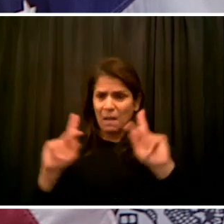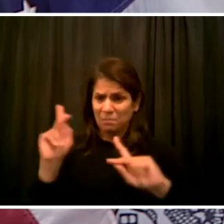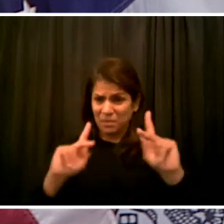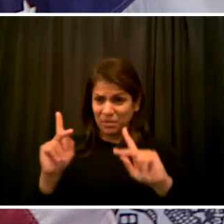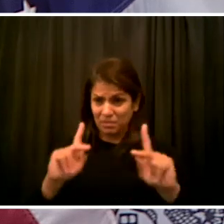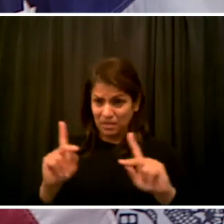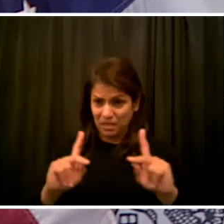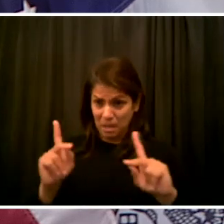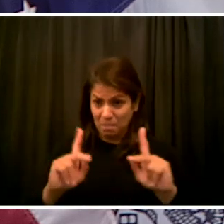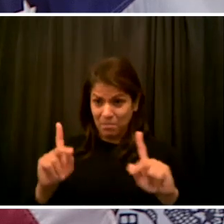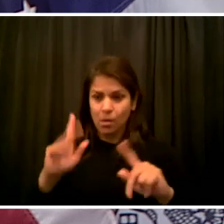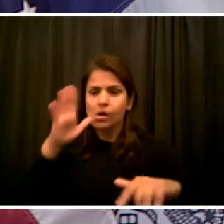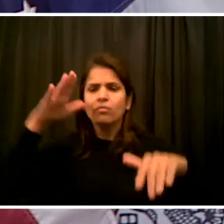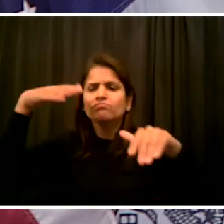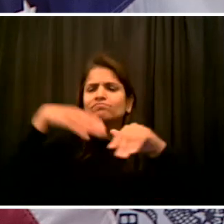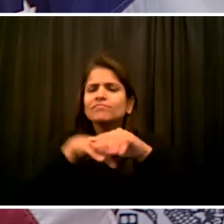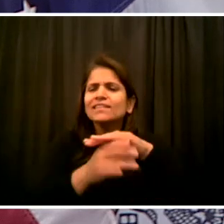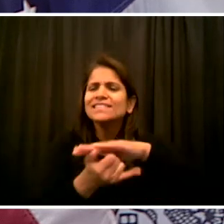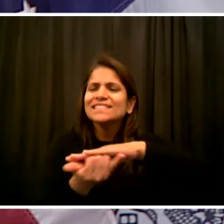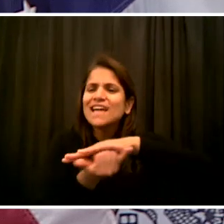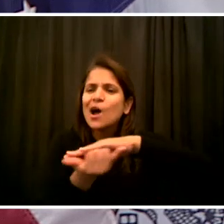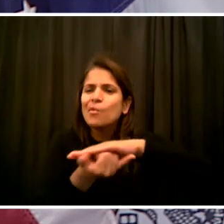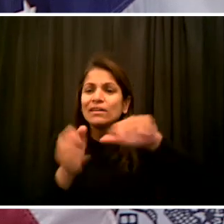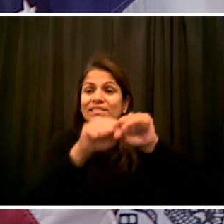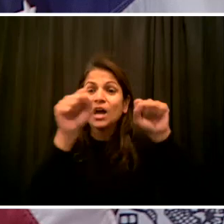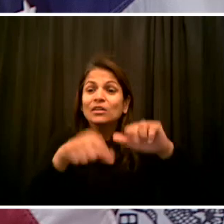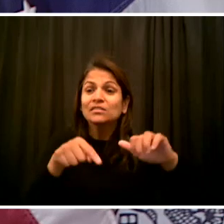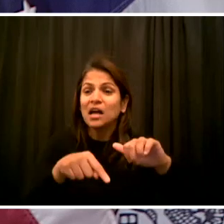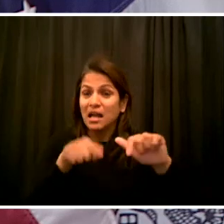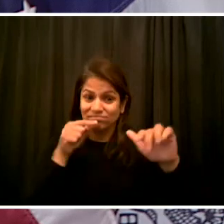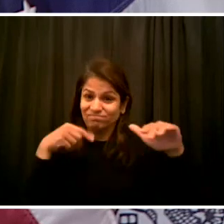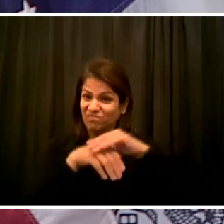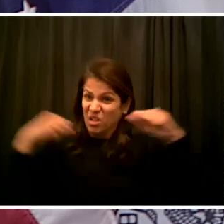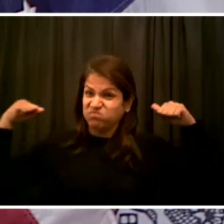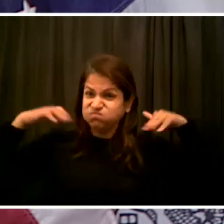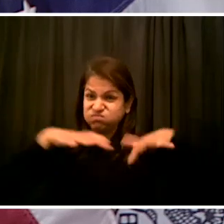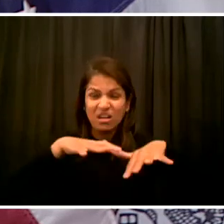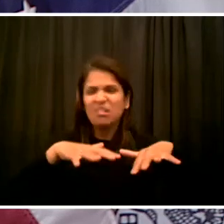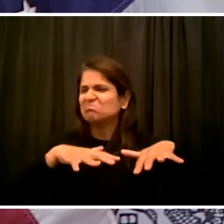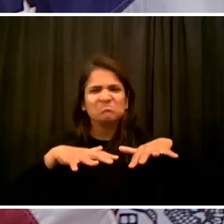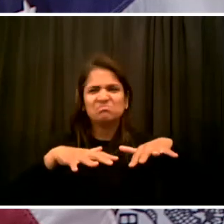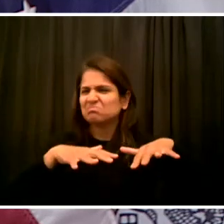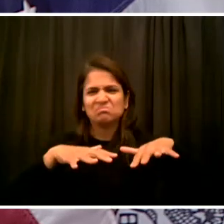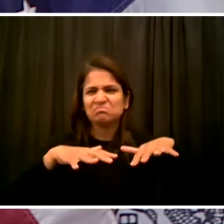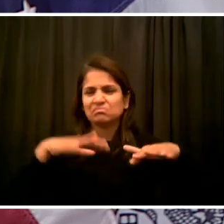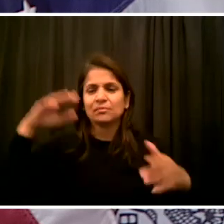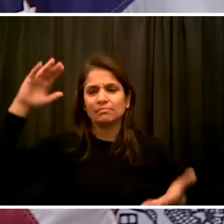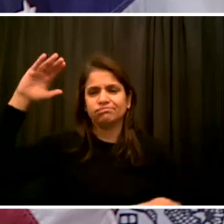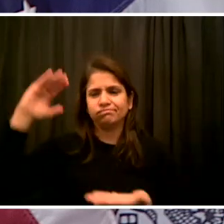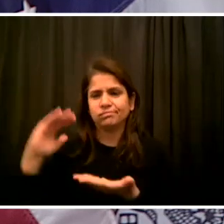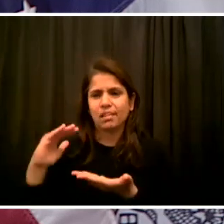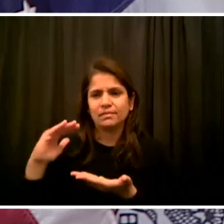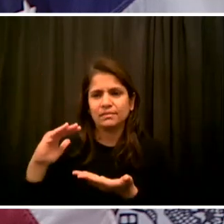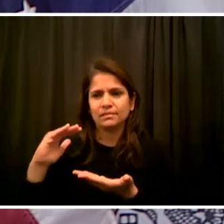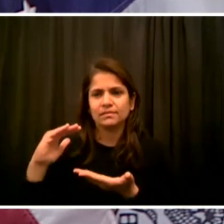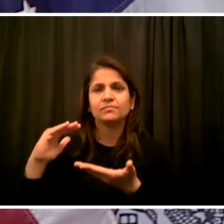HSEOUS. BUT AS THE WARMER WEATHER COMES OUT AND WE MOVE FURTHER INTO TSHI, I THINK THAT THINGS ARE GOING TO